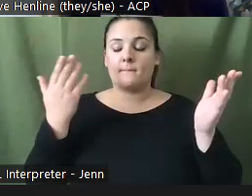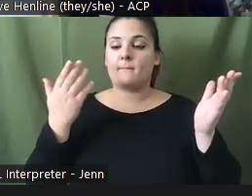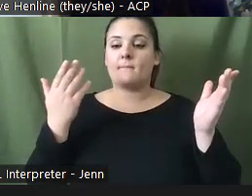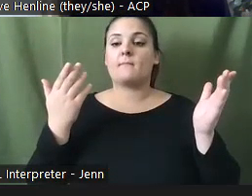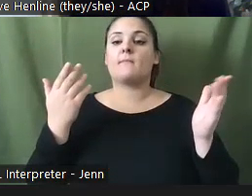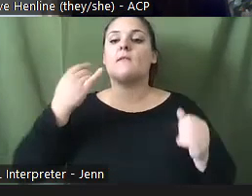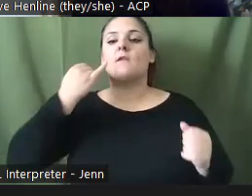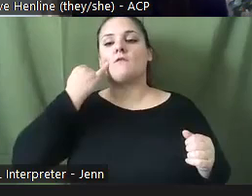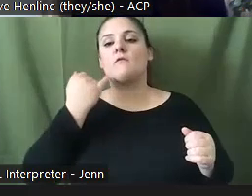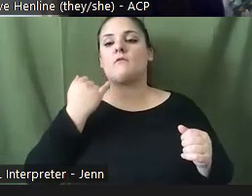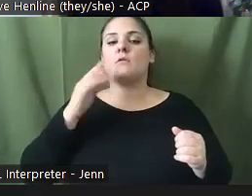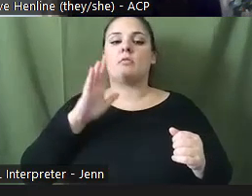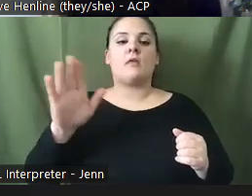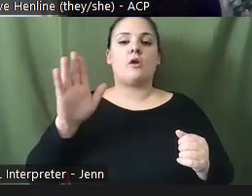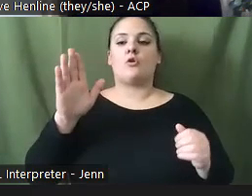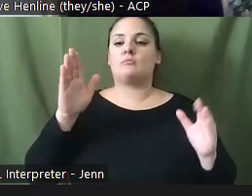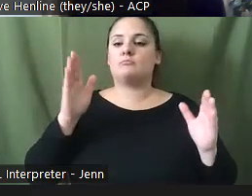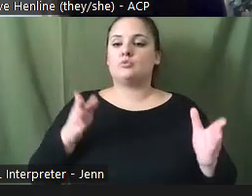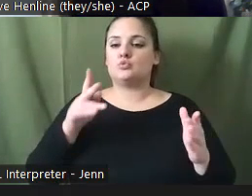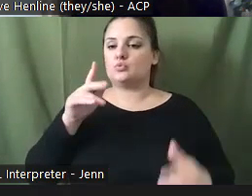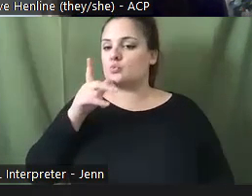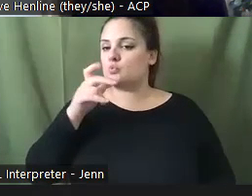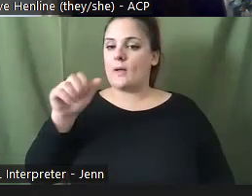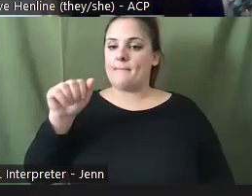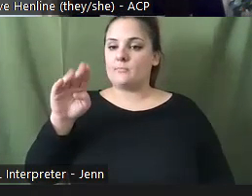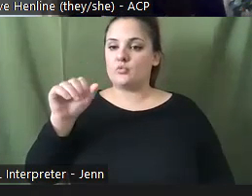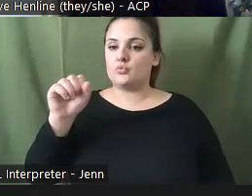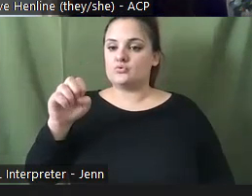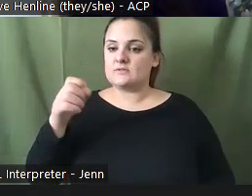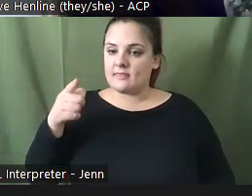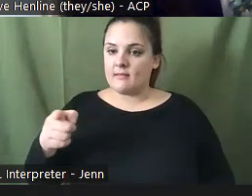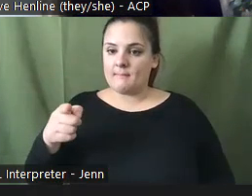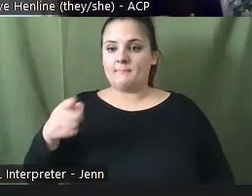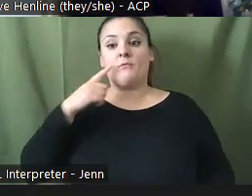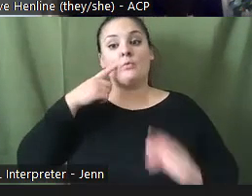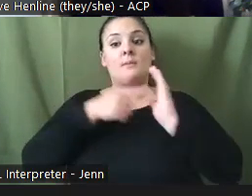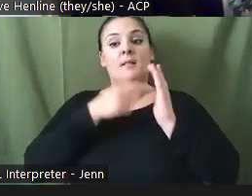their abuser or someone who knows them works in the postal service and they don't know what